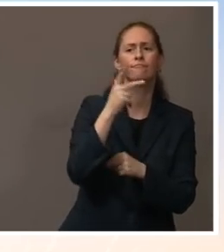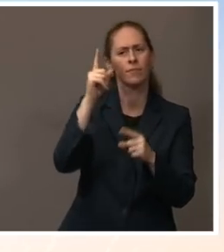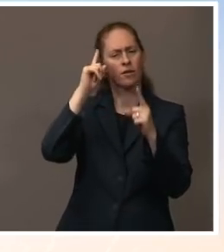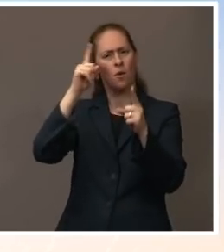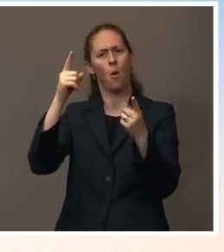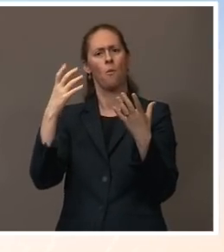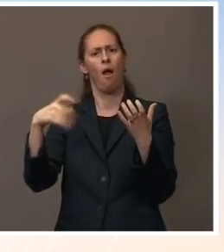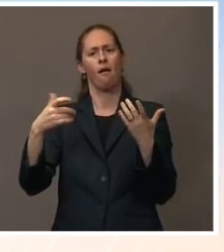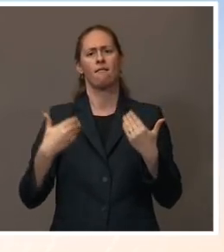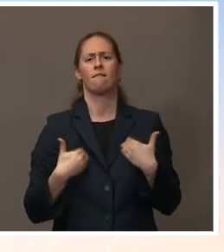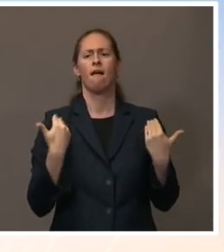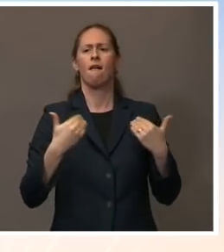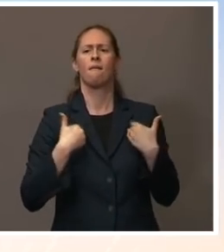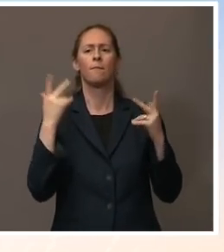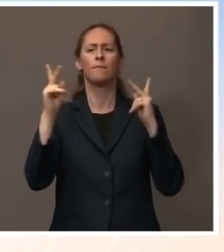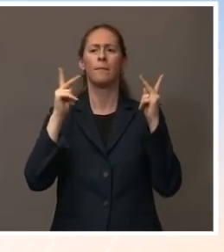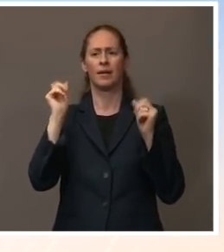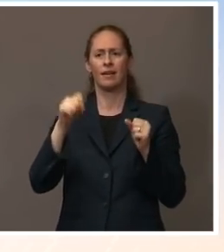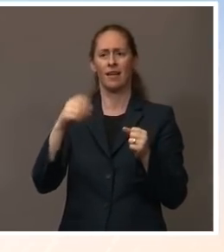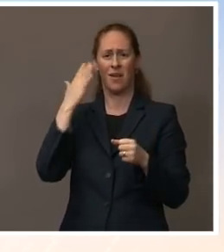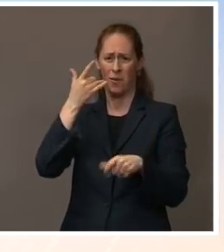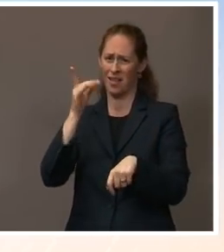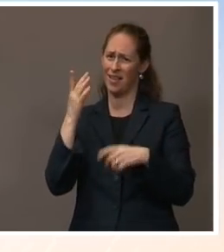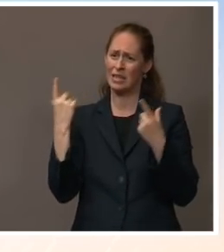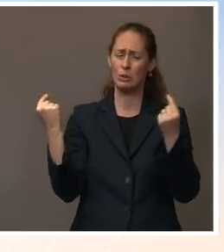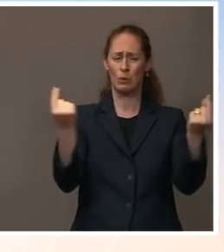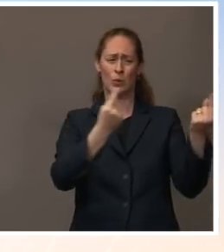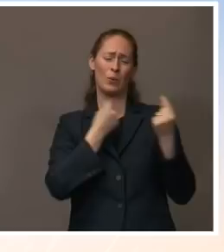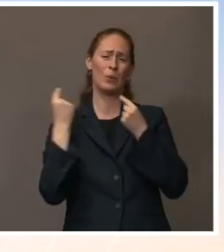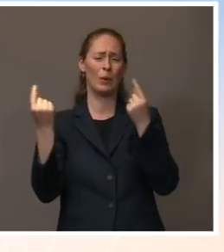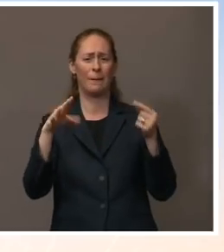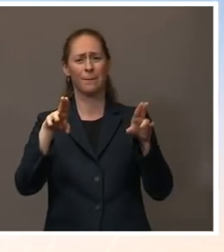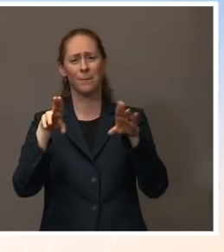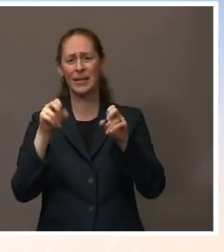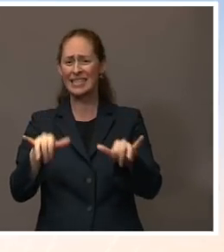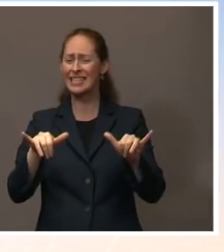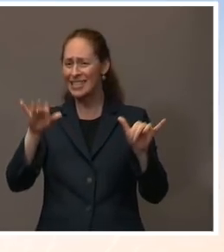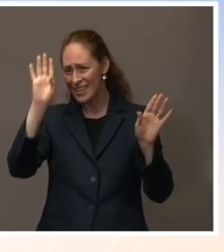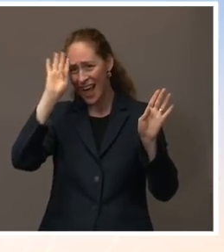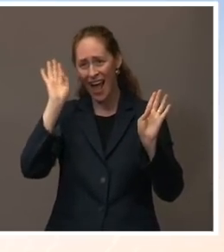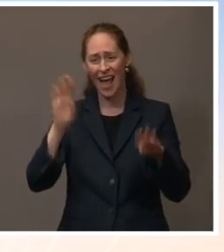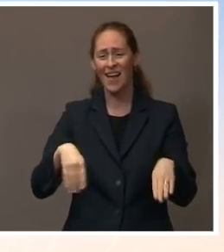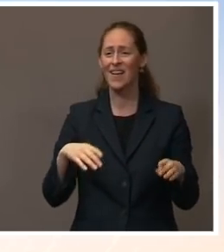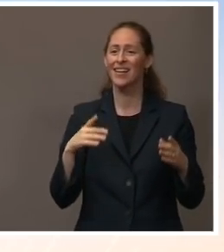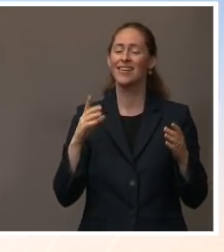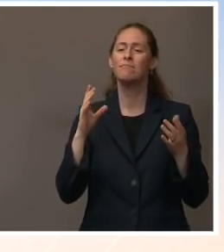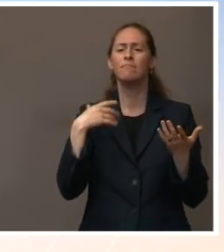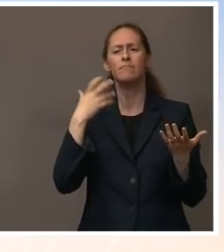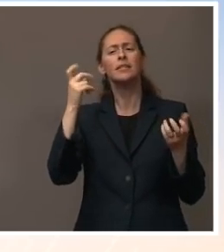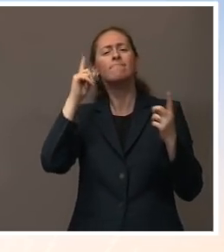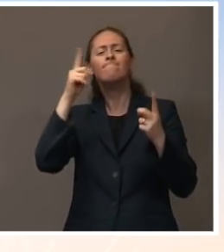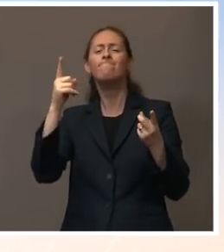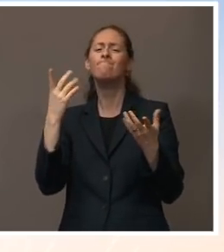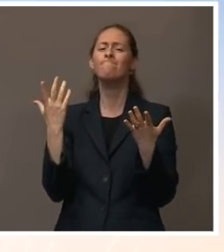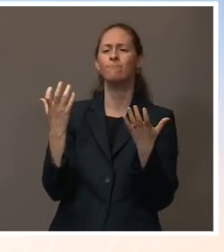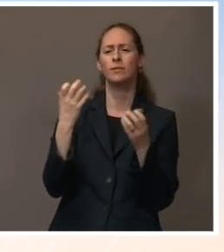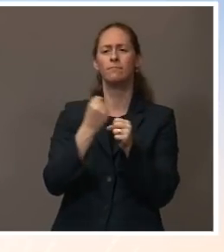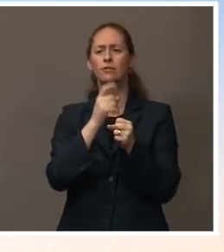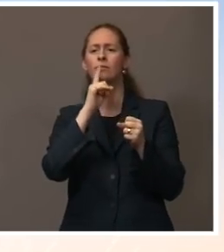They lead busy lives; we want this to be just a -- just a box they can check on their weekend to-do list. Go ahead.